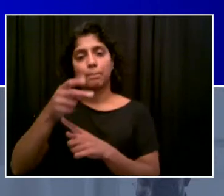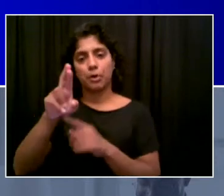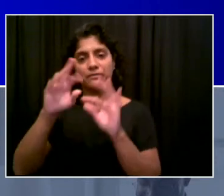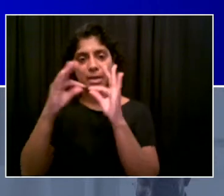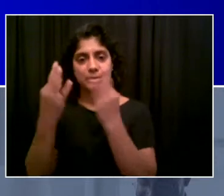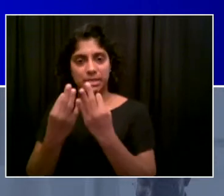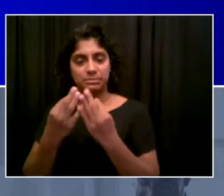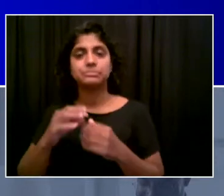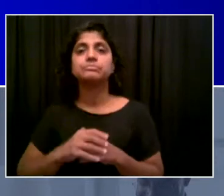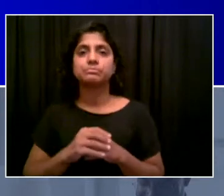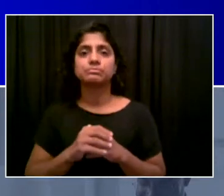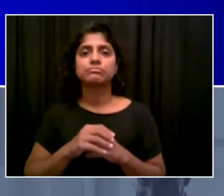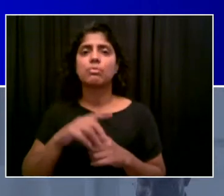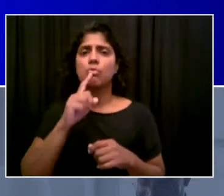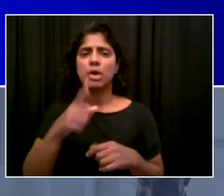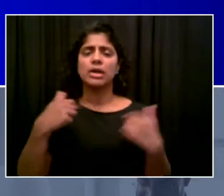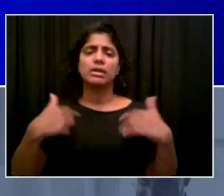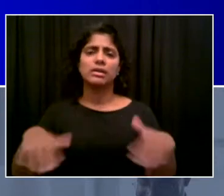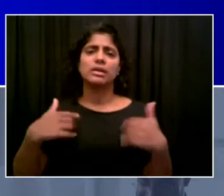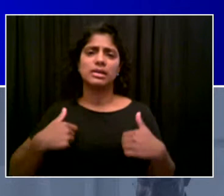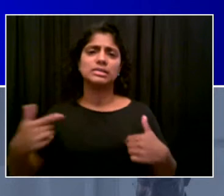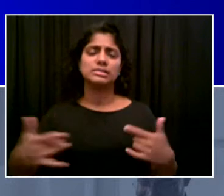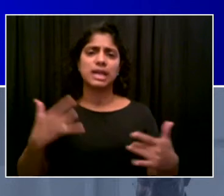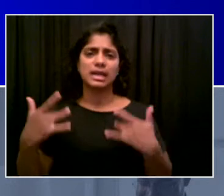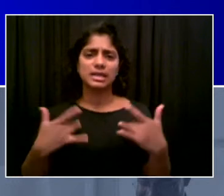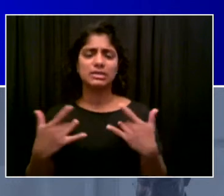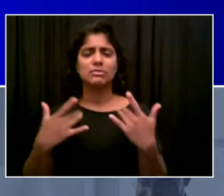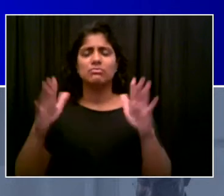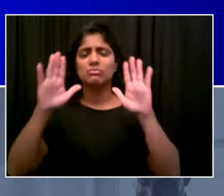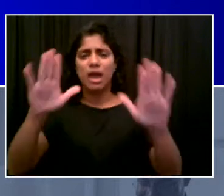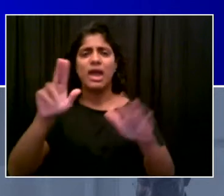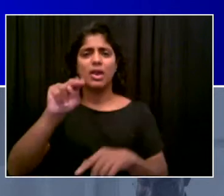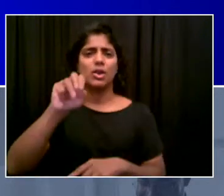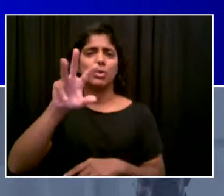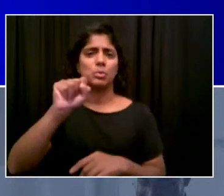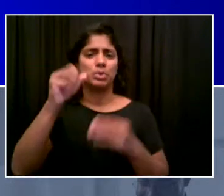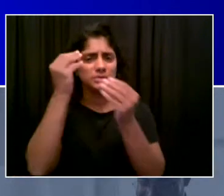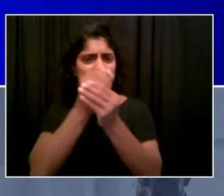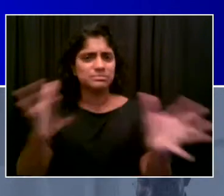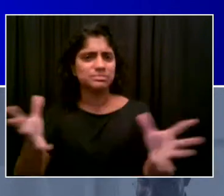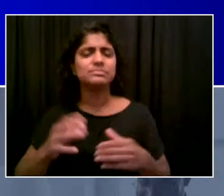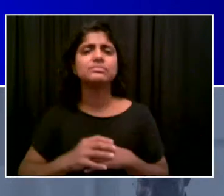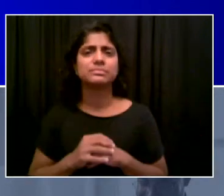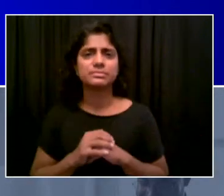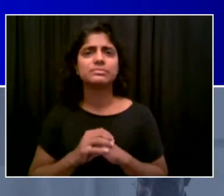FAMILY, AMAZING IMPACT. THIS IS WHY IT'S A RADICAL POSITIVE STEP